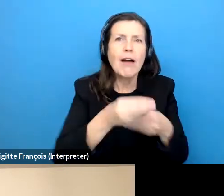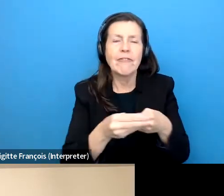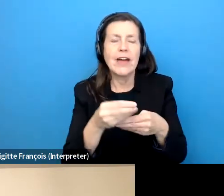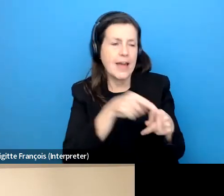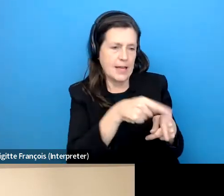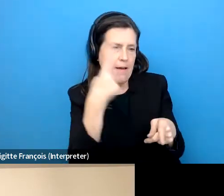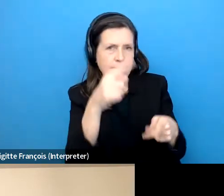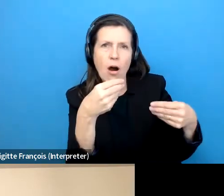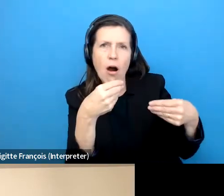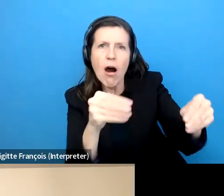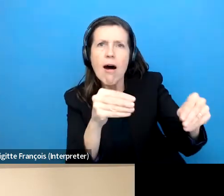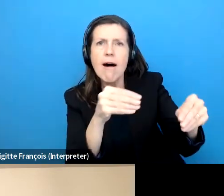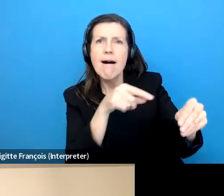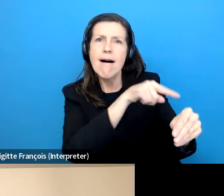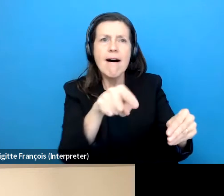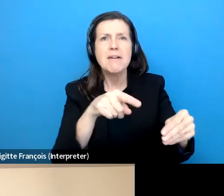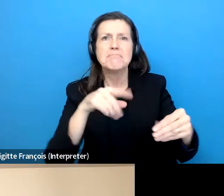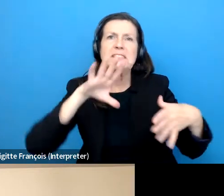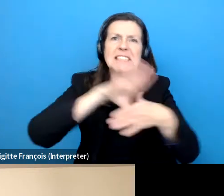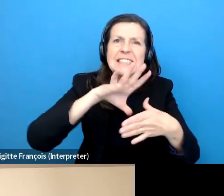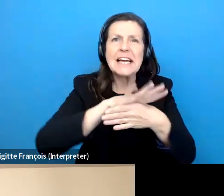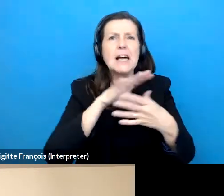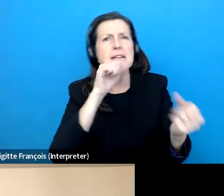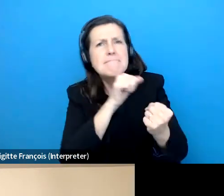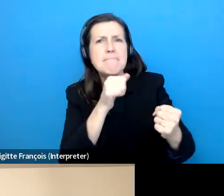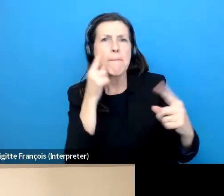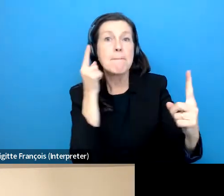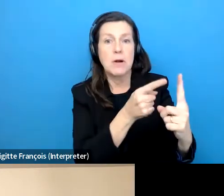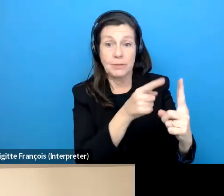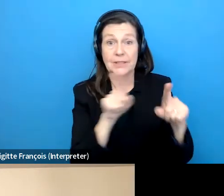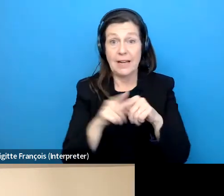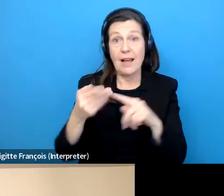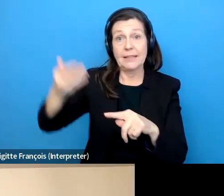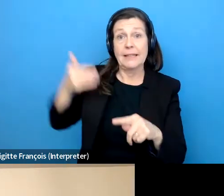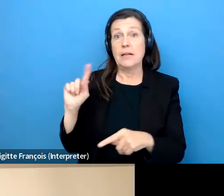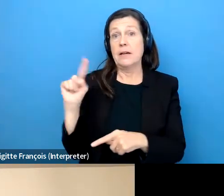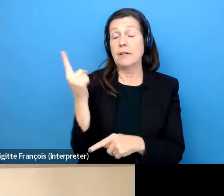It was mentioned by the first speaker that traffickers,